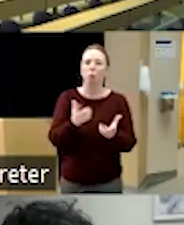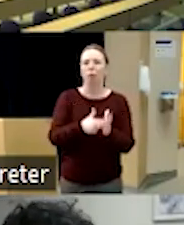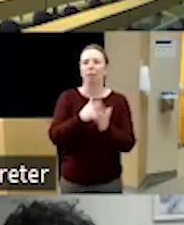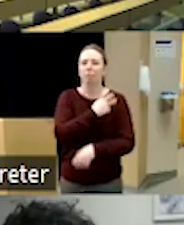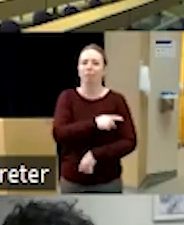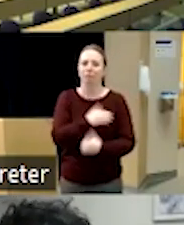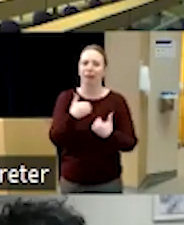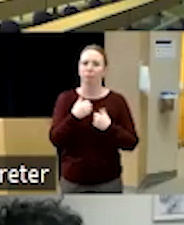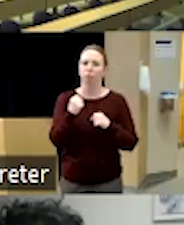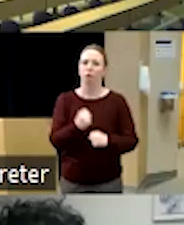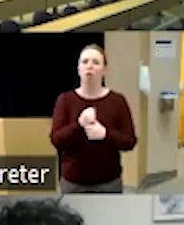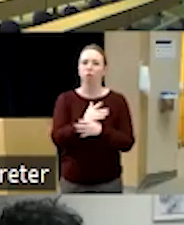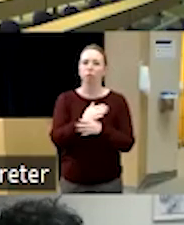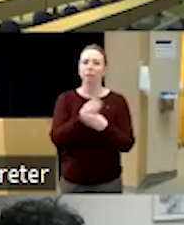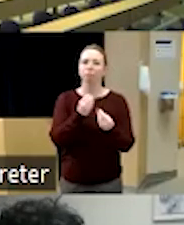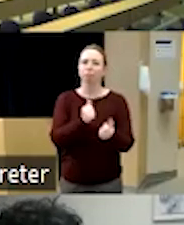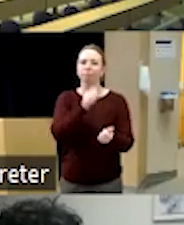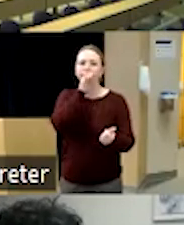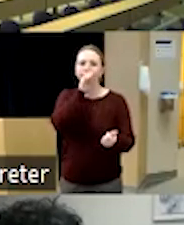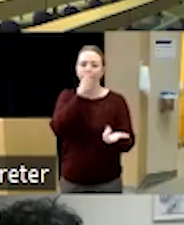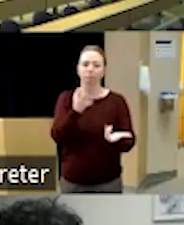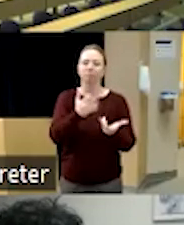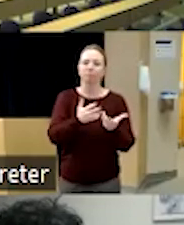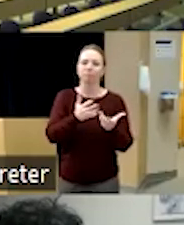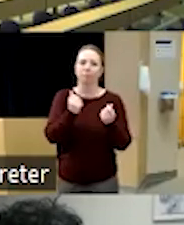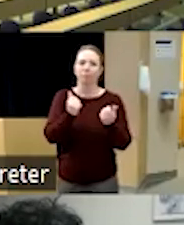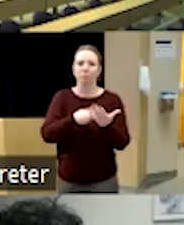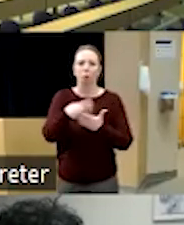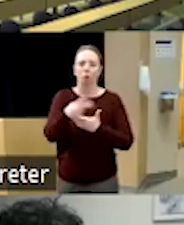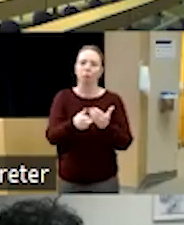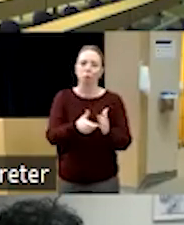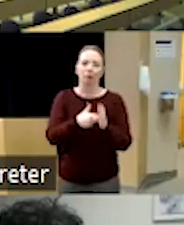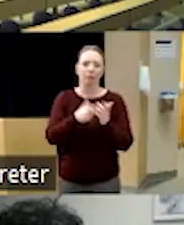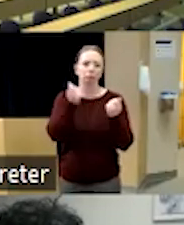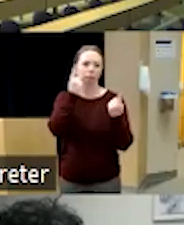program is based of understanding German and this is sometimes indeed a problem if